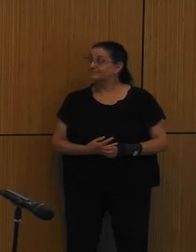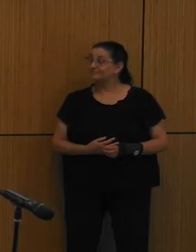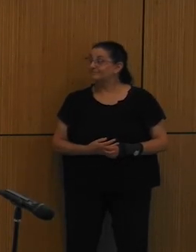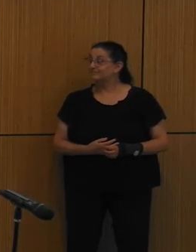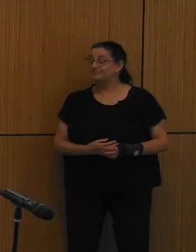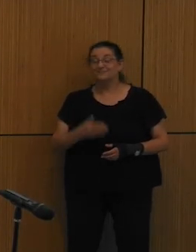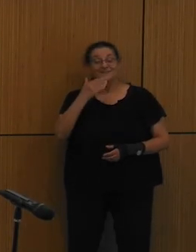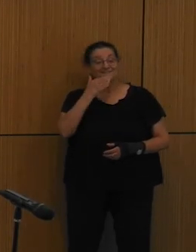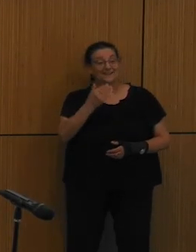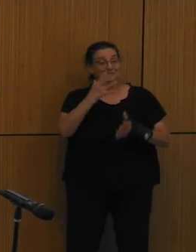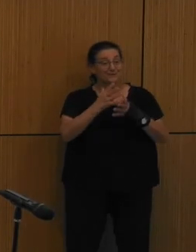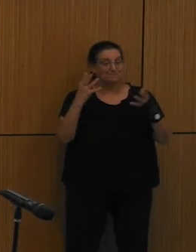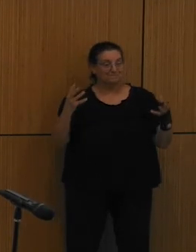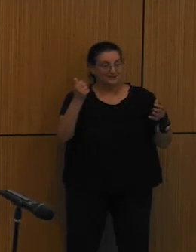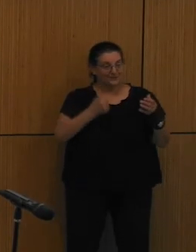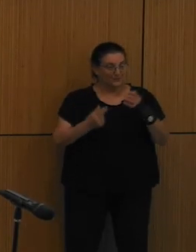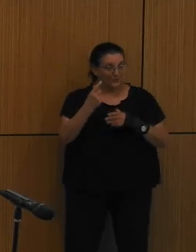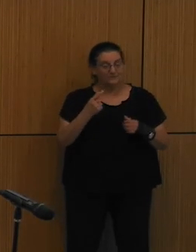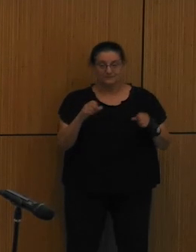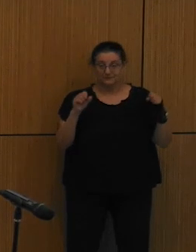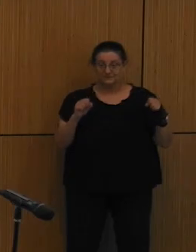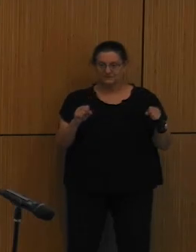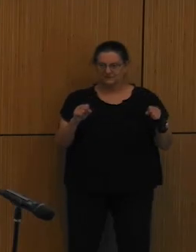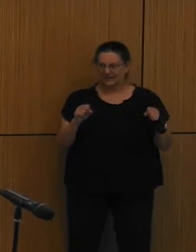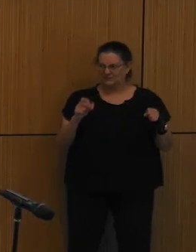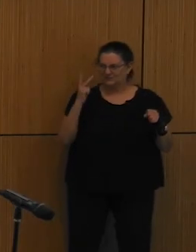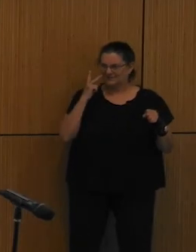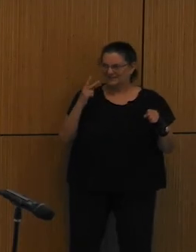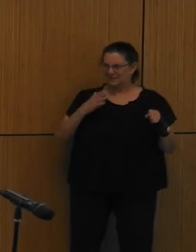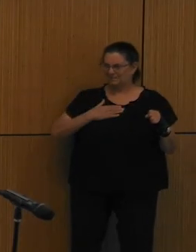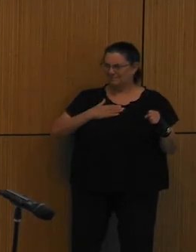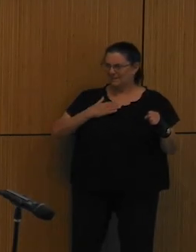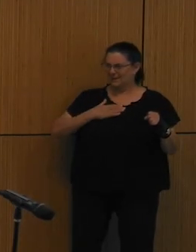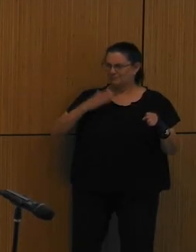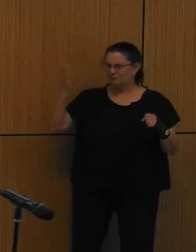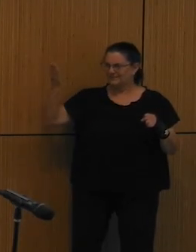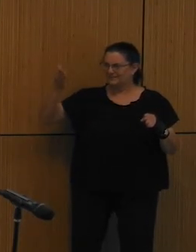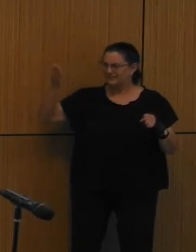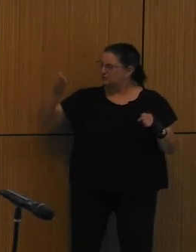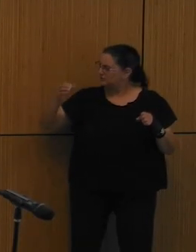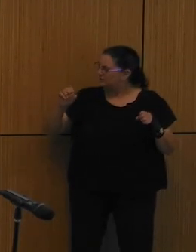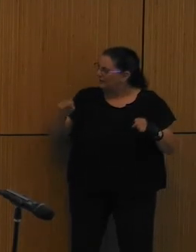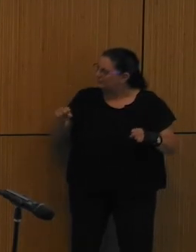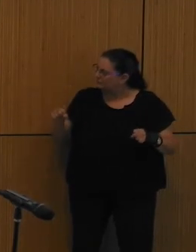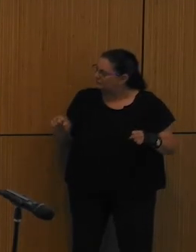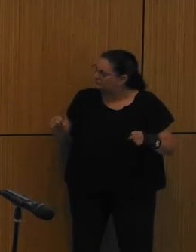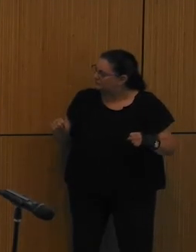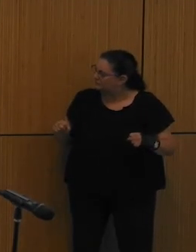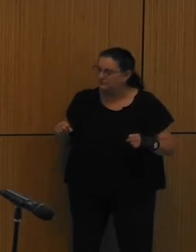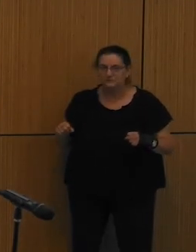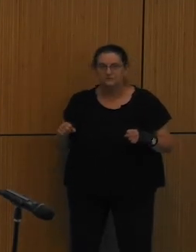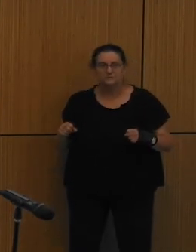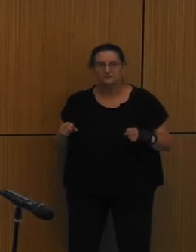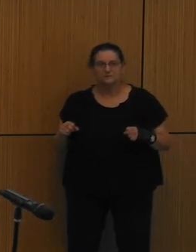Thank you very much, everyone. Can you I don't think you can see my presentation. Can you,